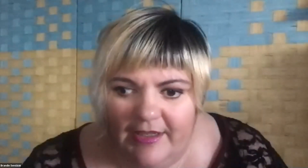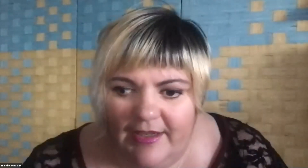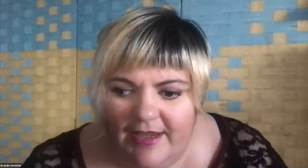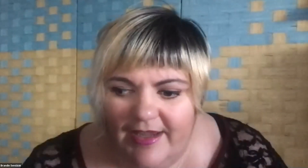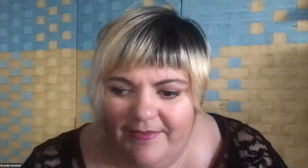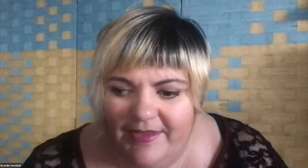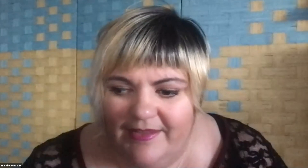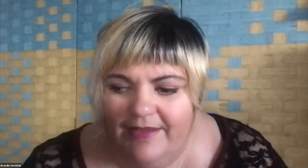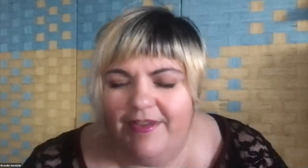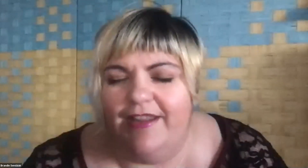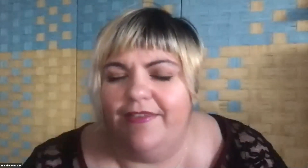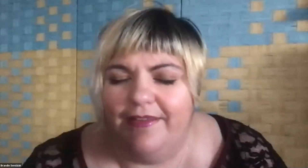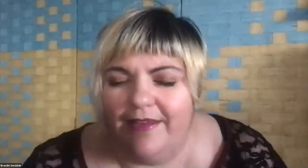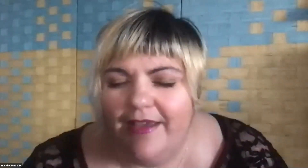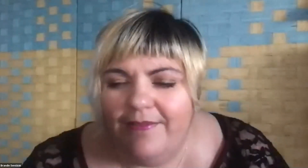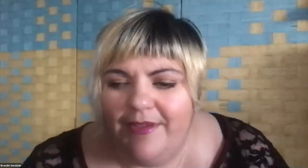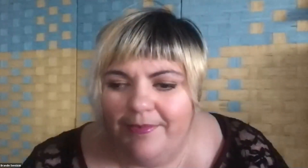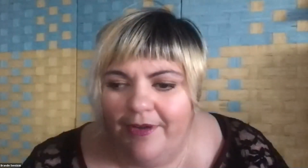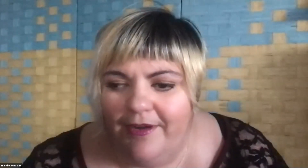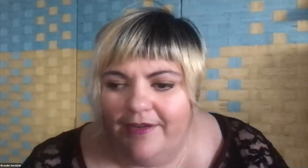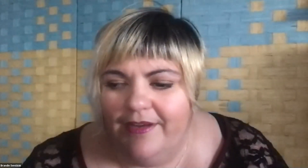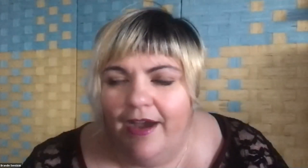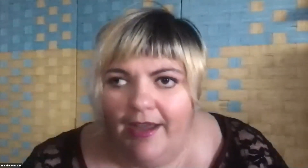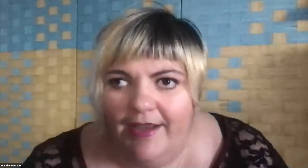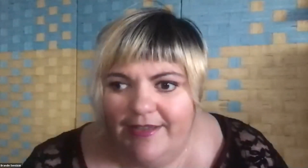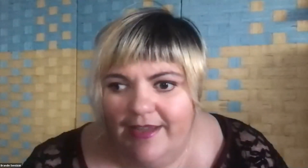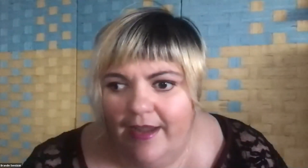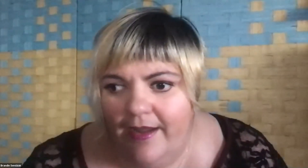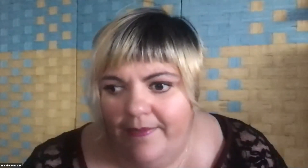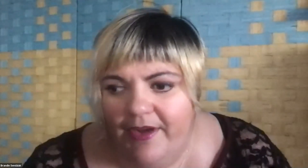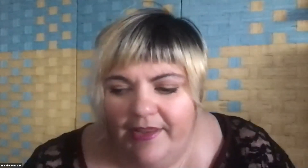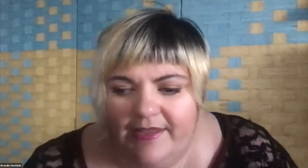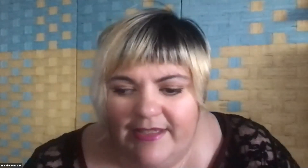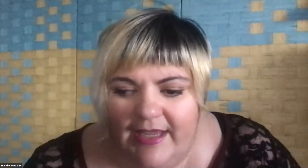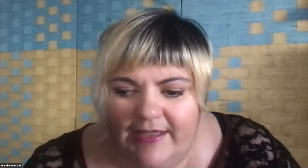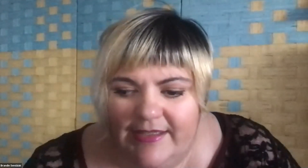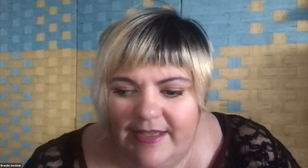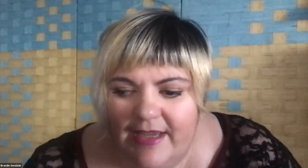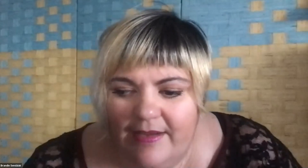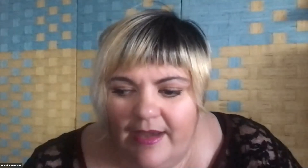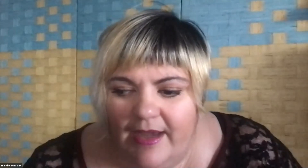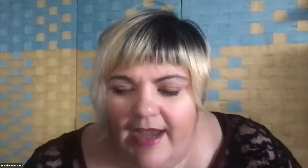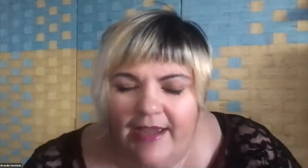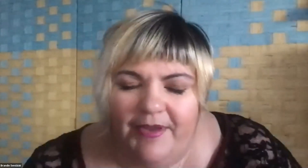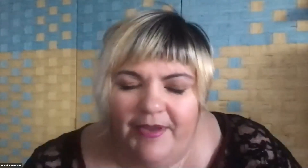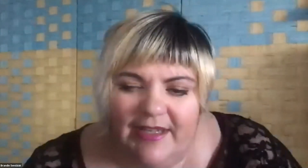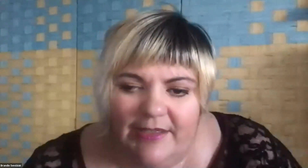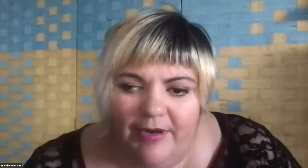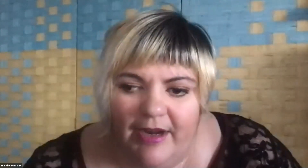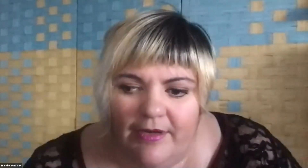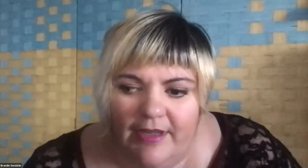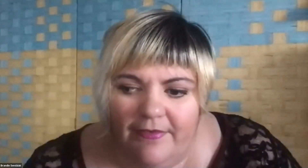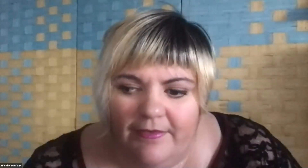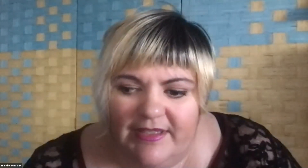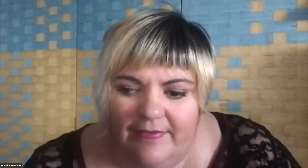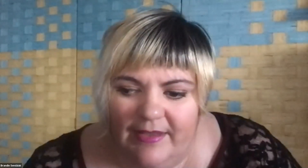fat or based on a disability